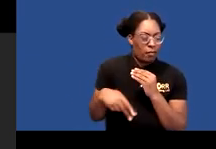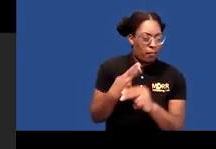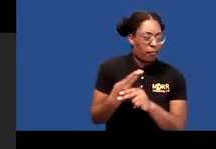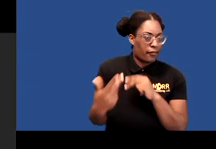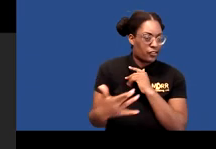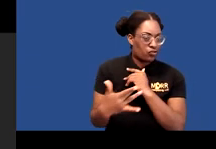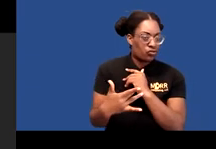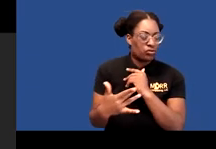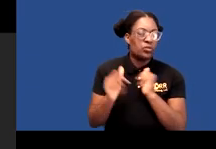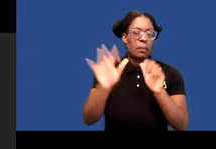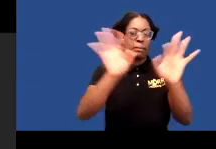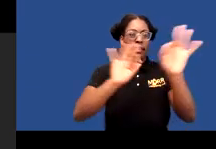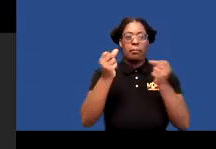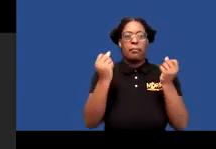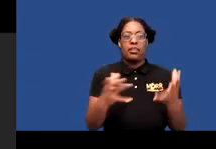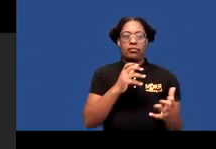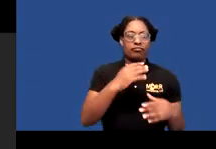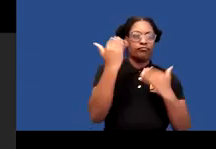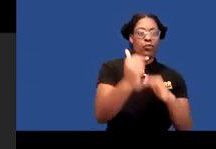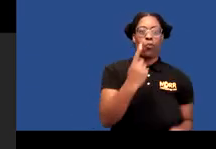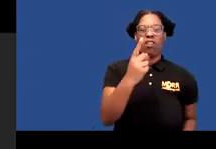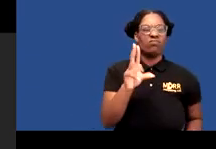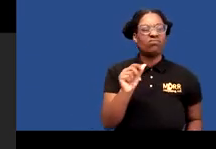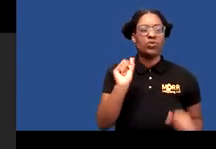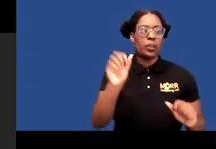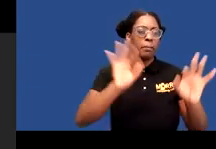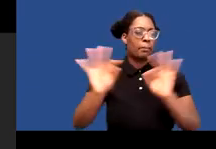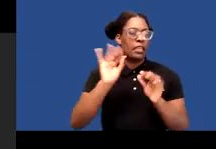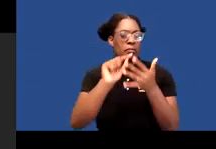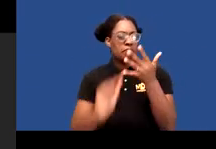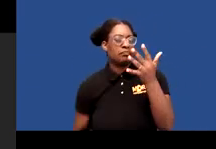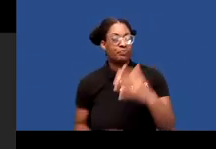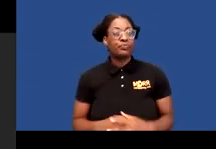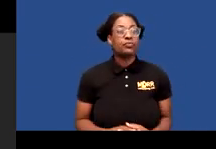There certainly may be others that are not included in the poll choices.